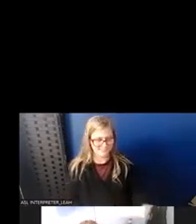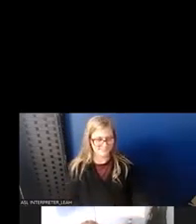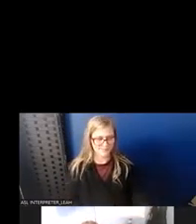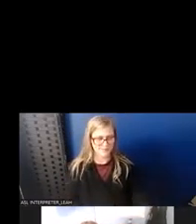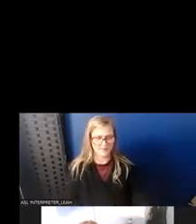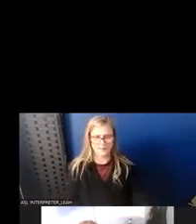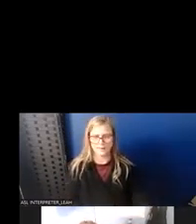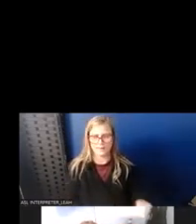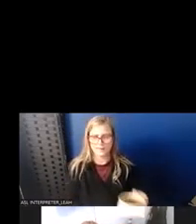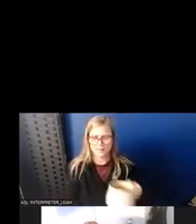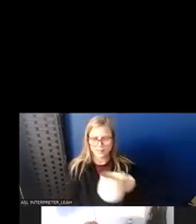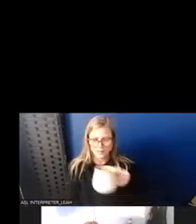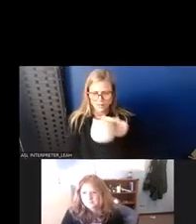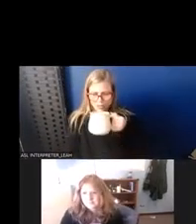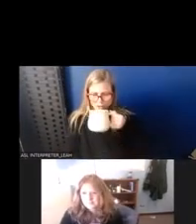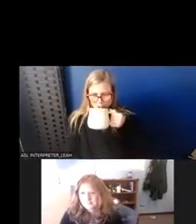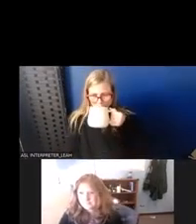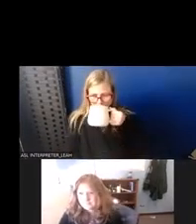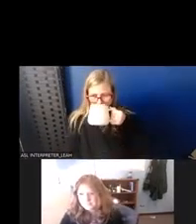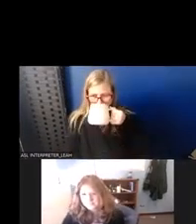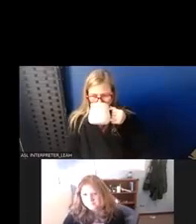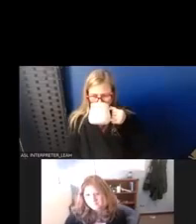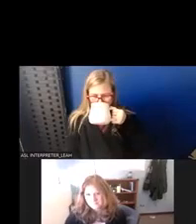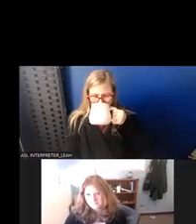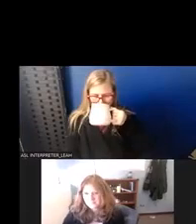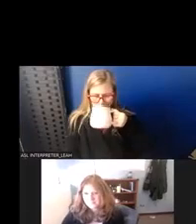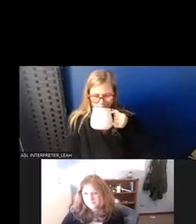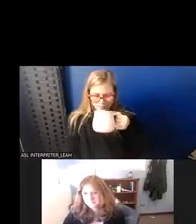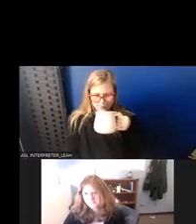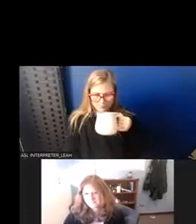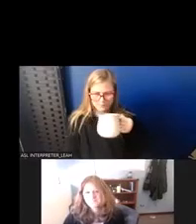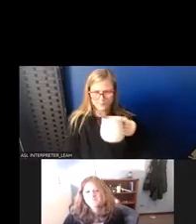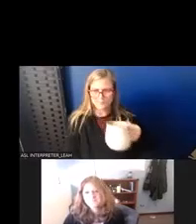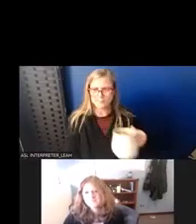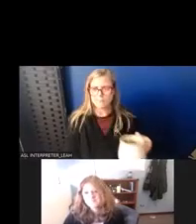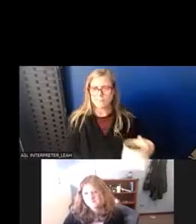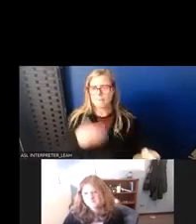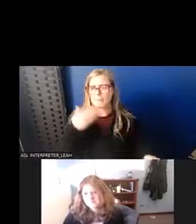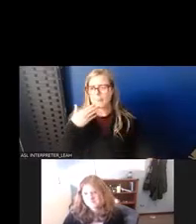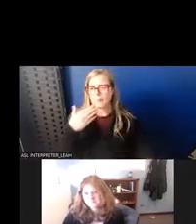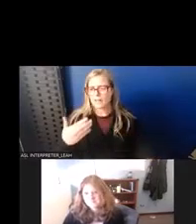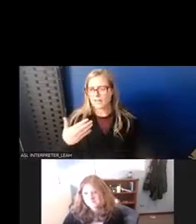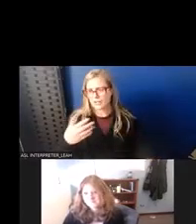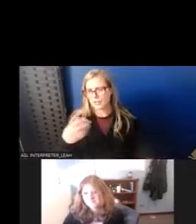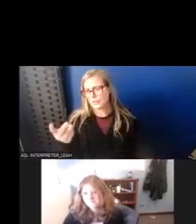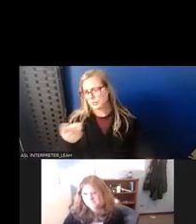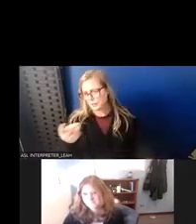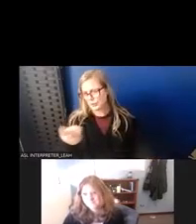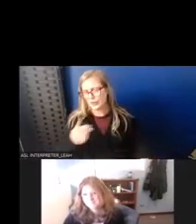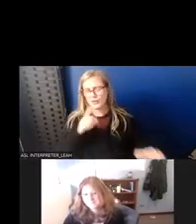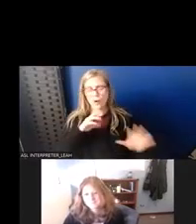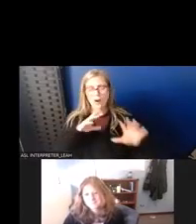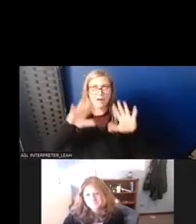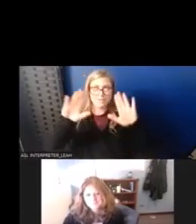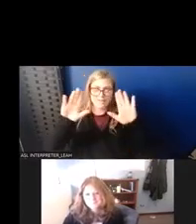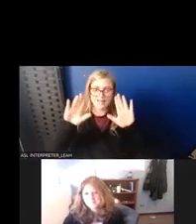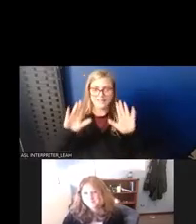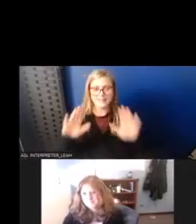Thank you so much Anne and Jeni for those for that fantastic presentation.